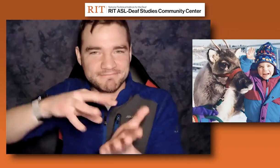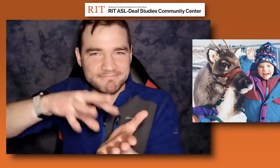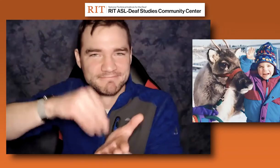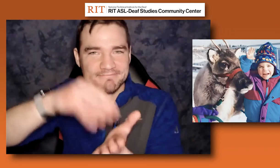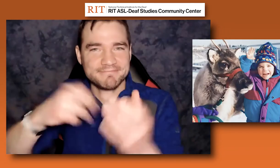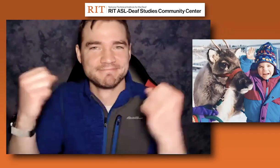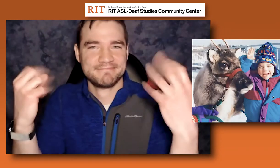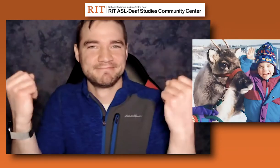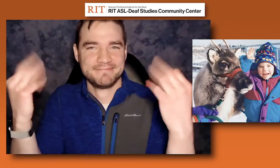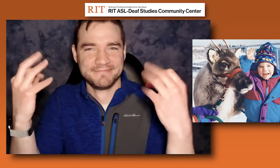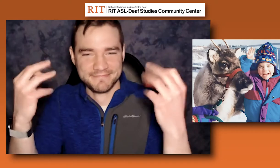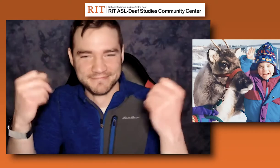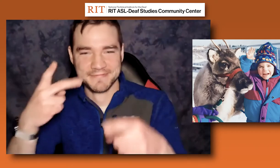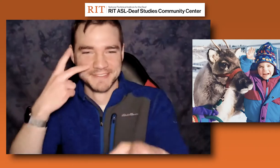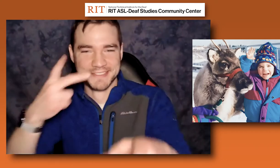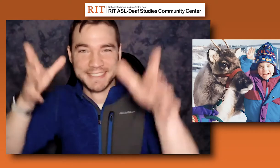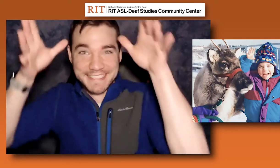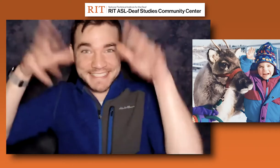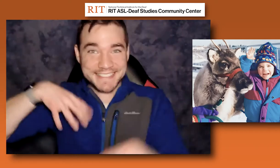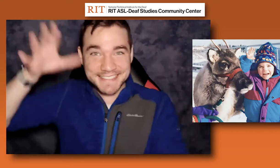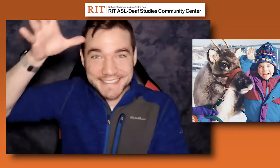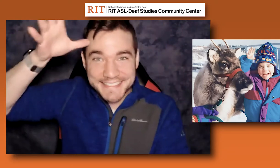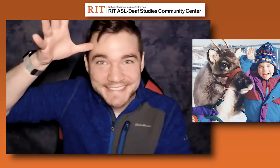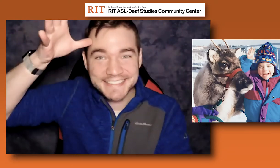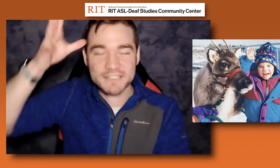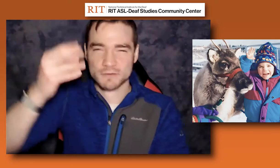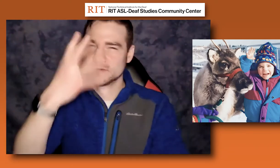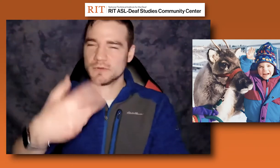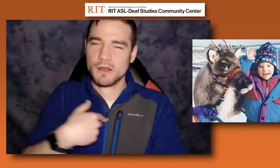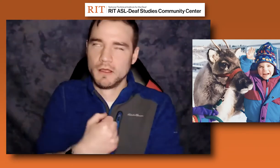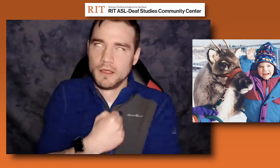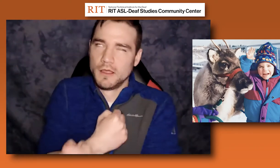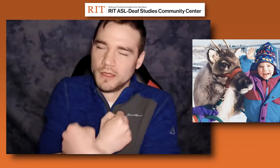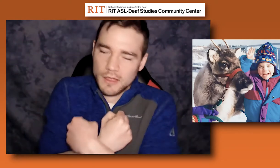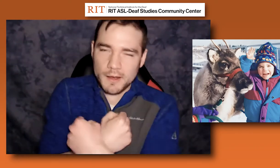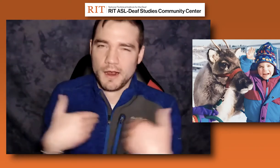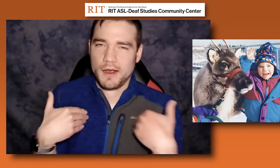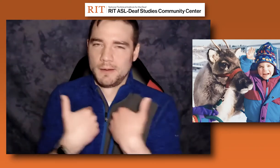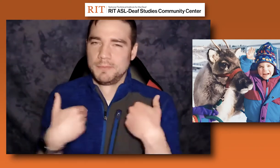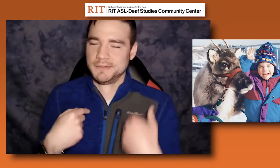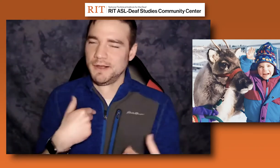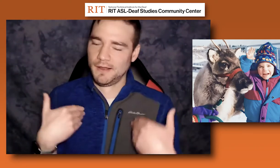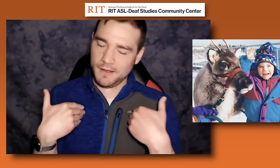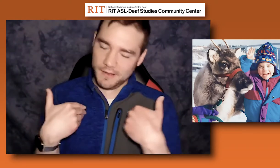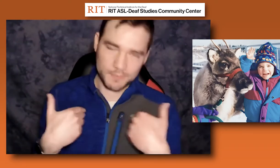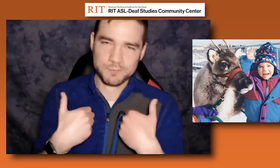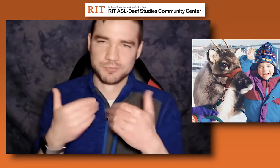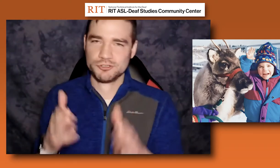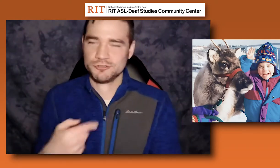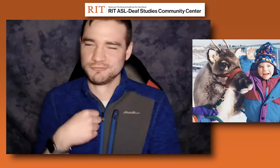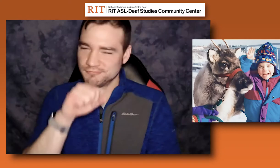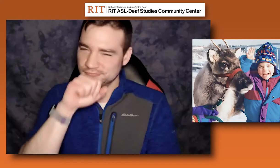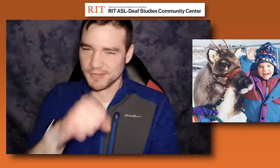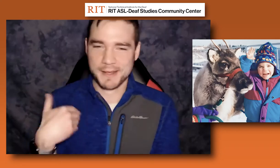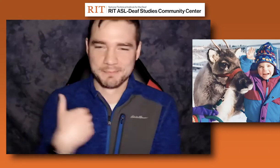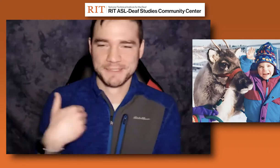This is when I had started learning sign language, and here, I'm signing "deer." I always loved animals. I'm an animal person.